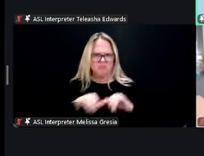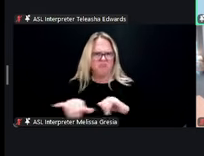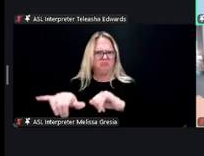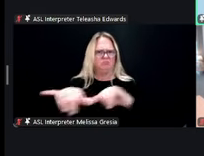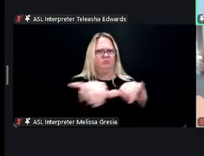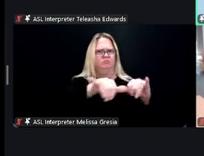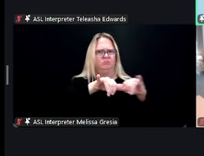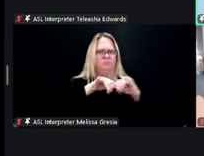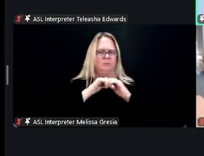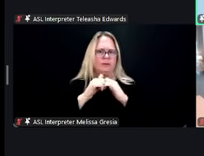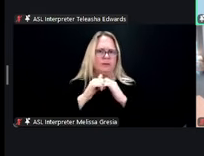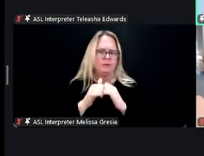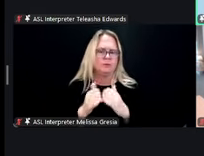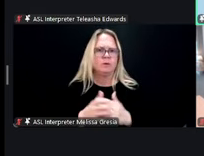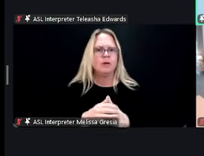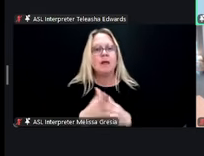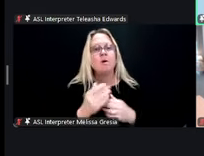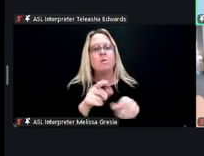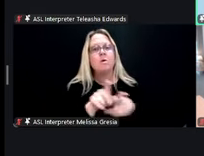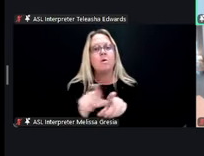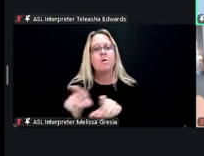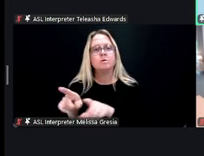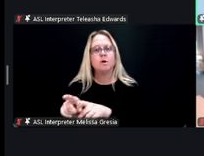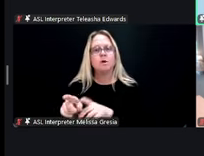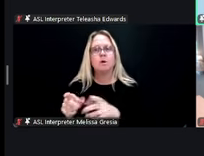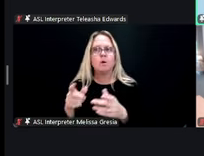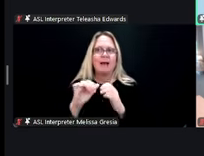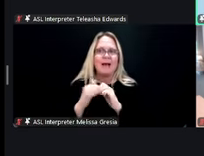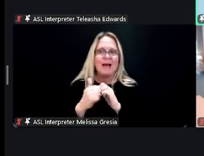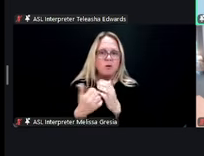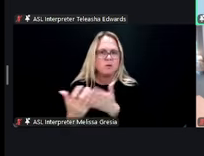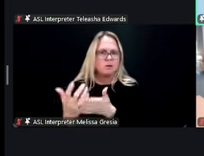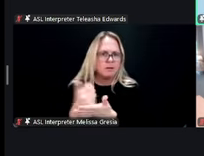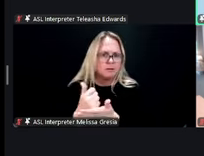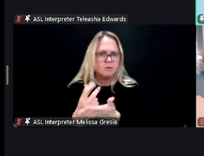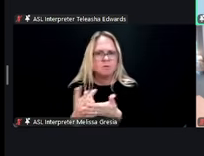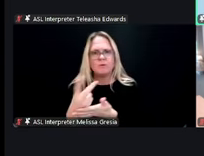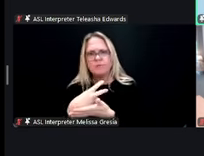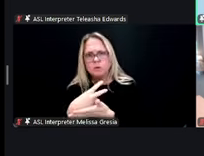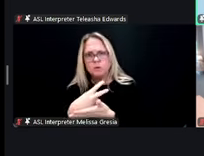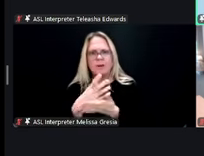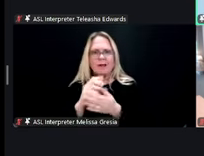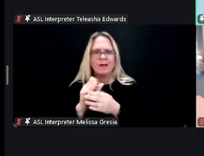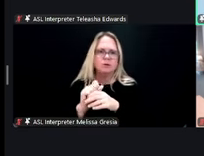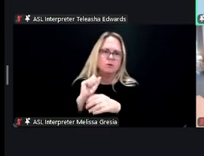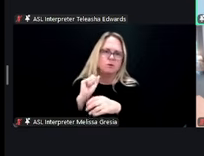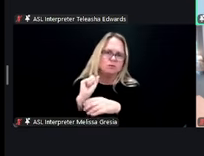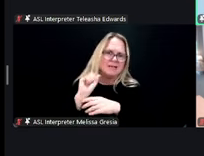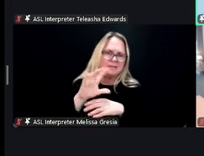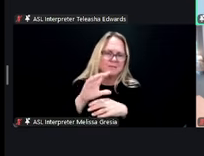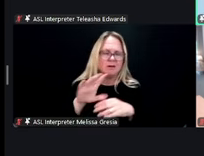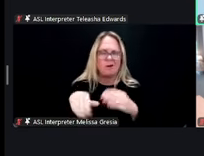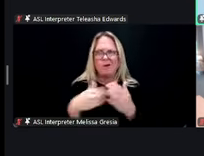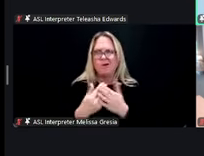Um and also having ways to collect, review, and transmit all kind of reporting data. And